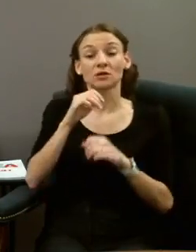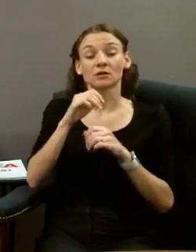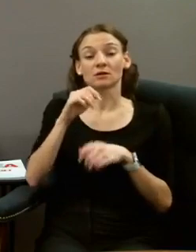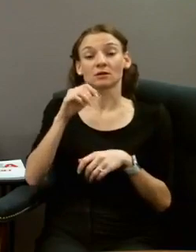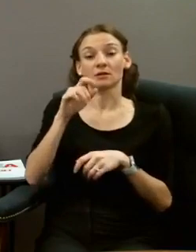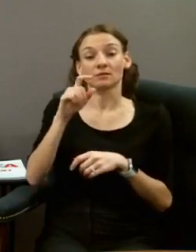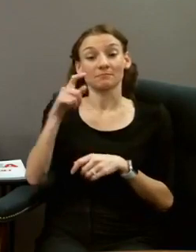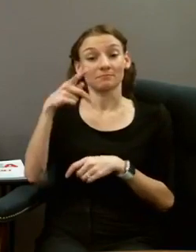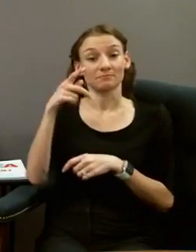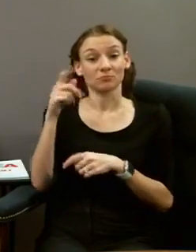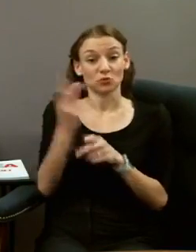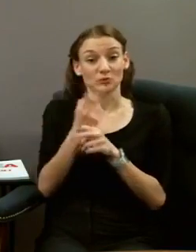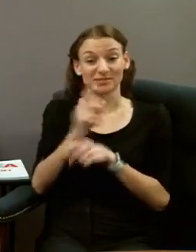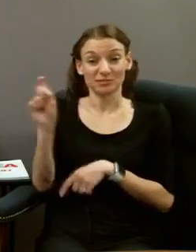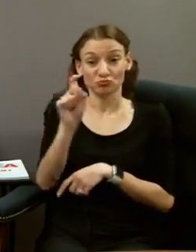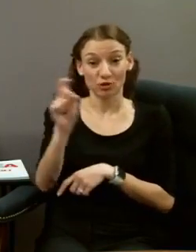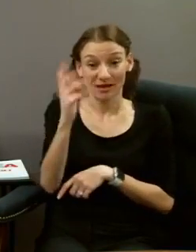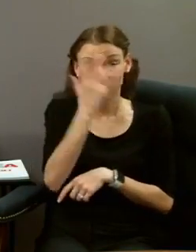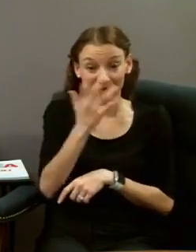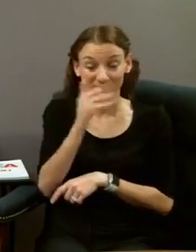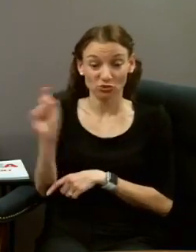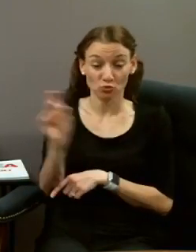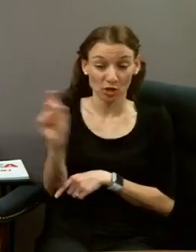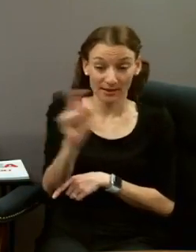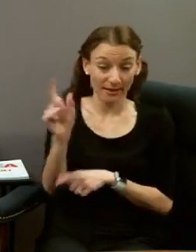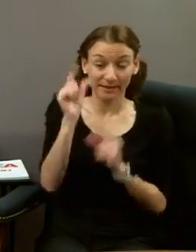other things that inhibit their ability to breathe